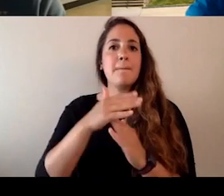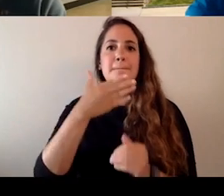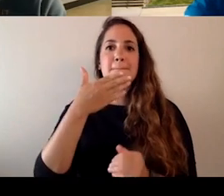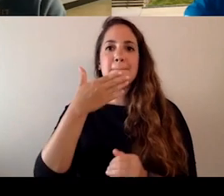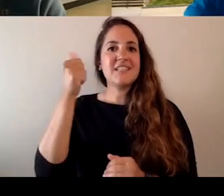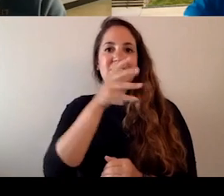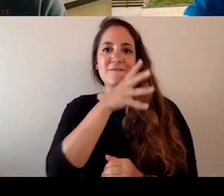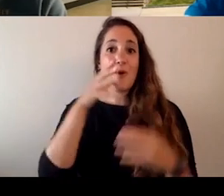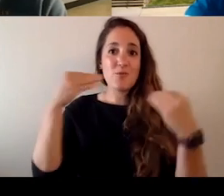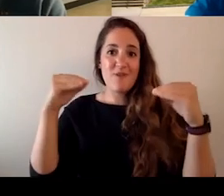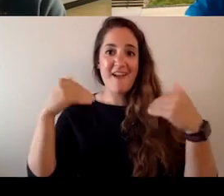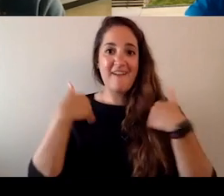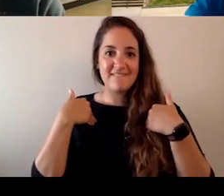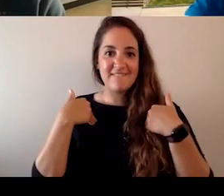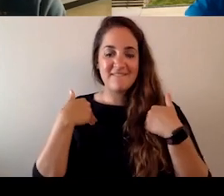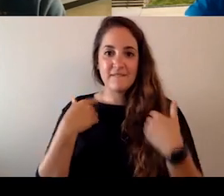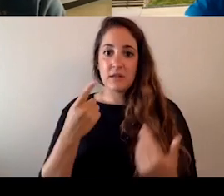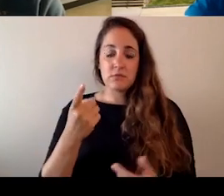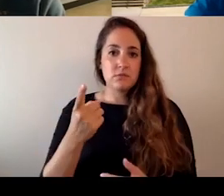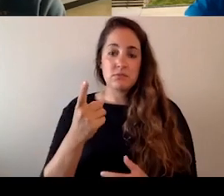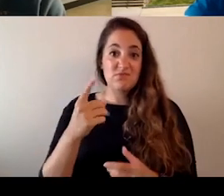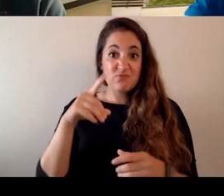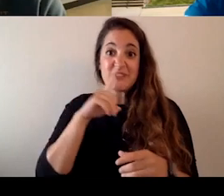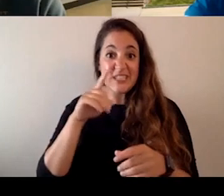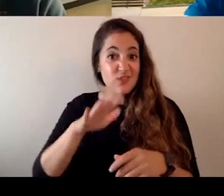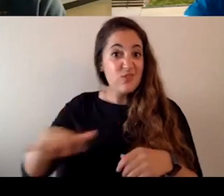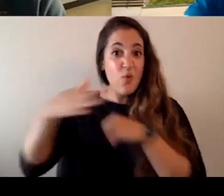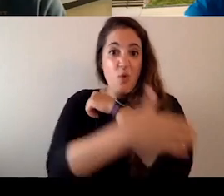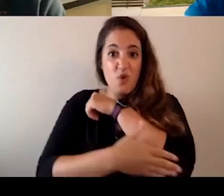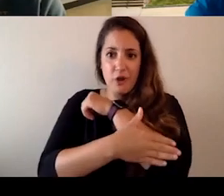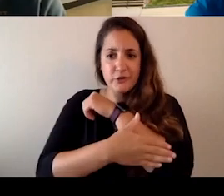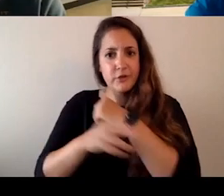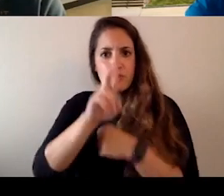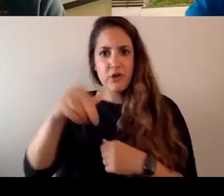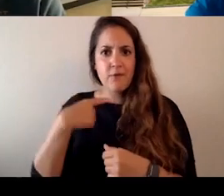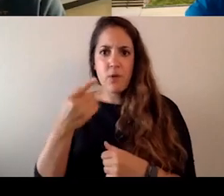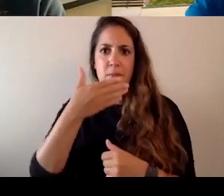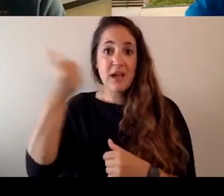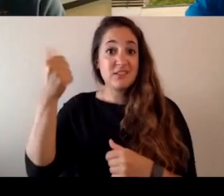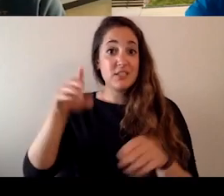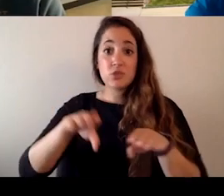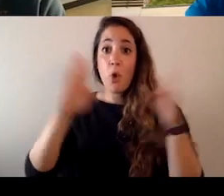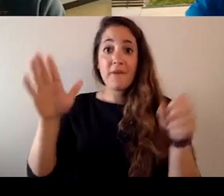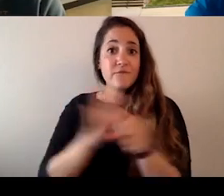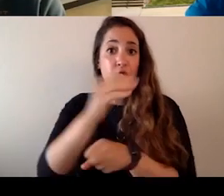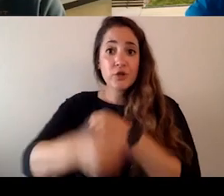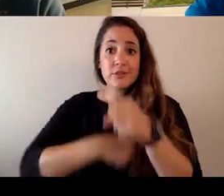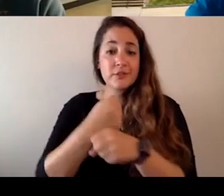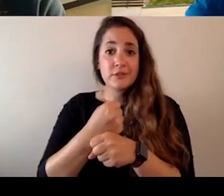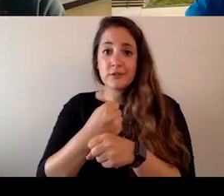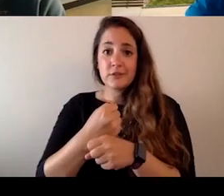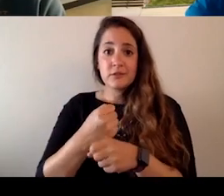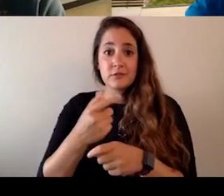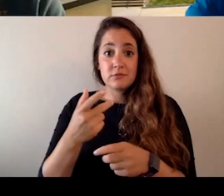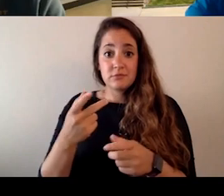Yeah, one of the best farmers market in the country. It's open all year round. So it does not shut down in the wintertime.